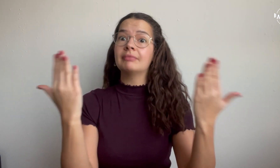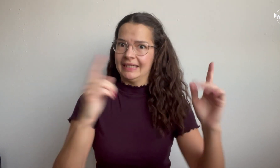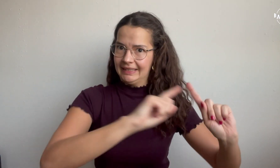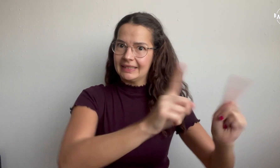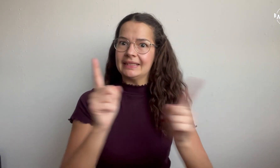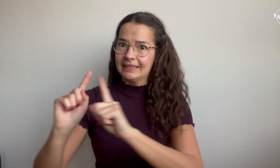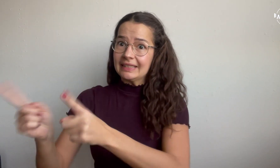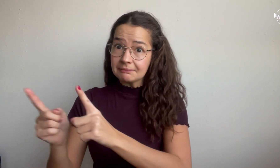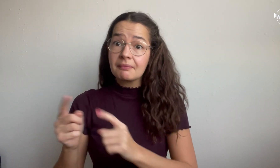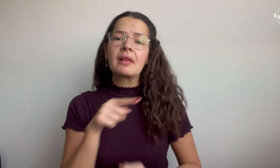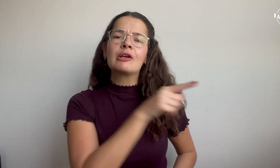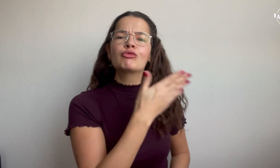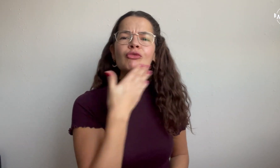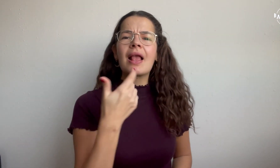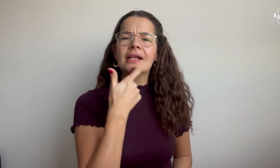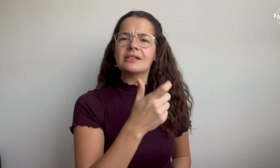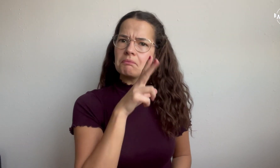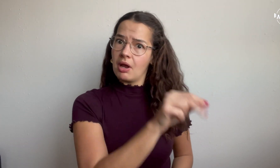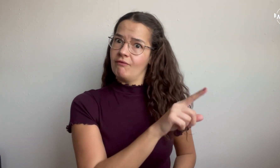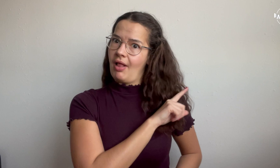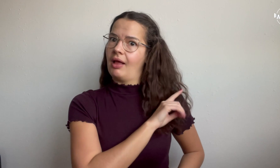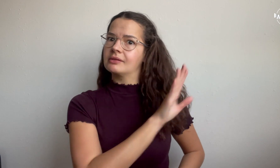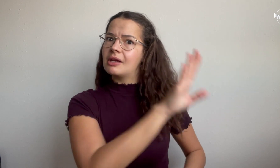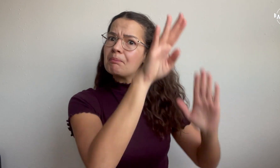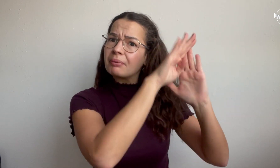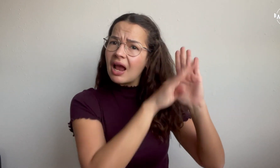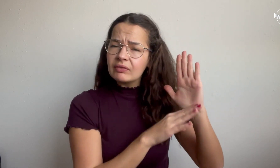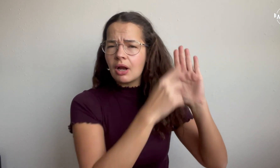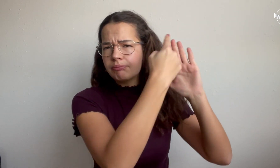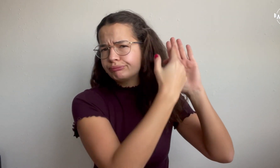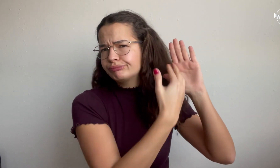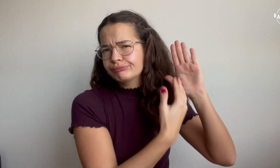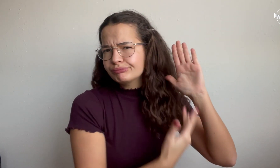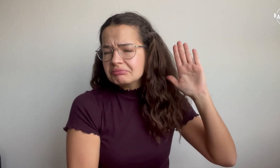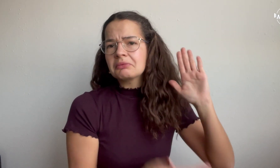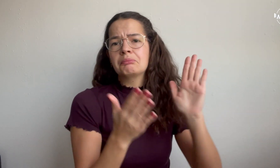Verbs in those languages are different from each other. In Czech language, the verbs are formed with respect to many rules.